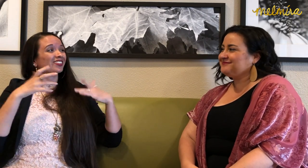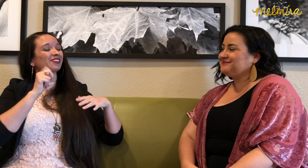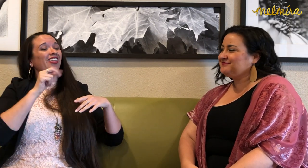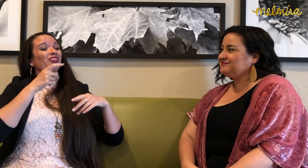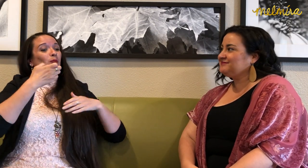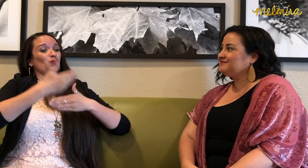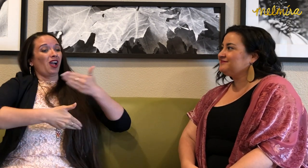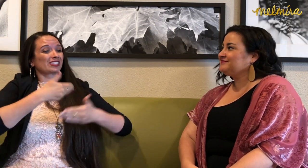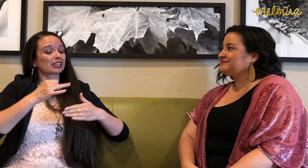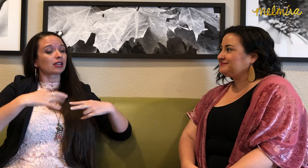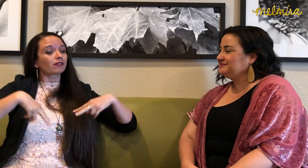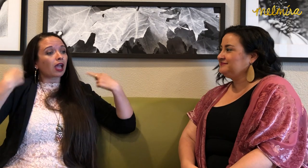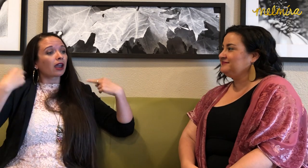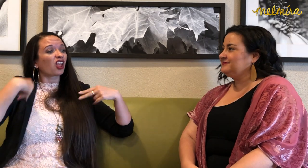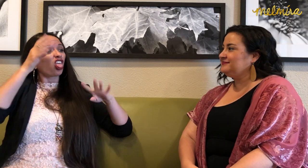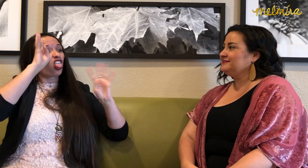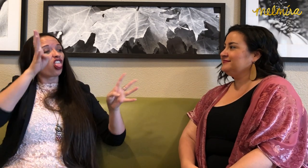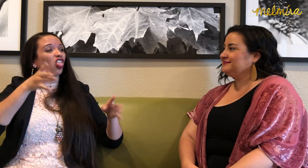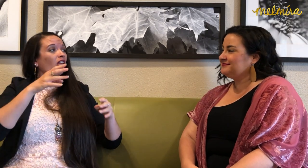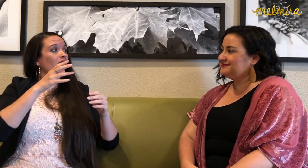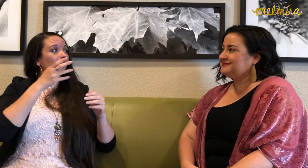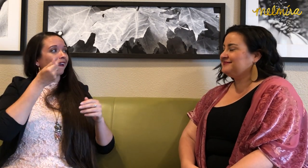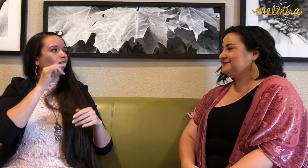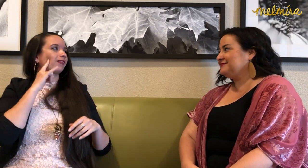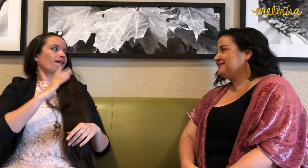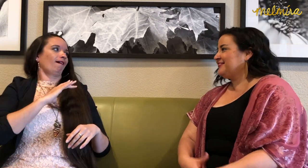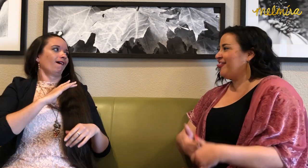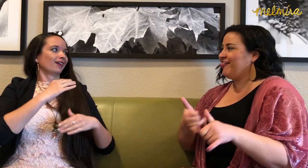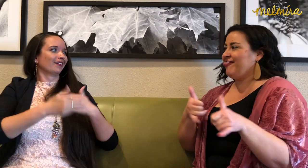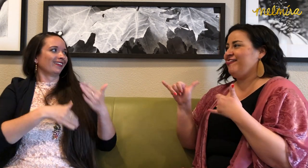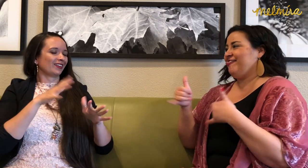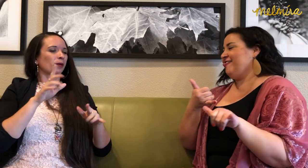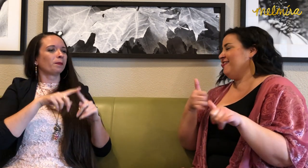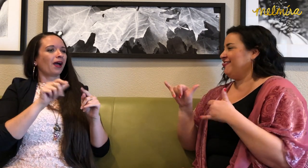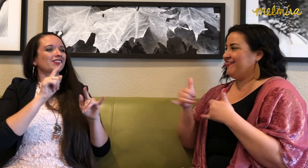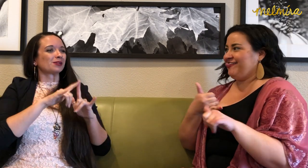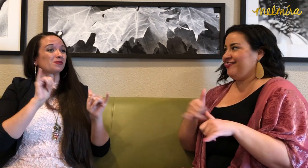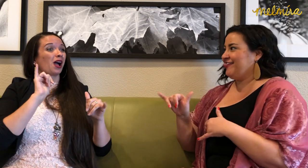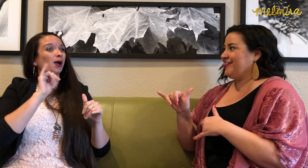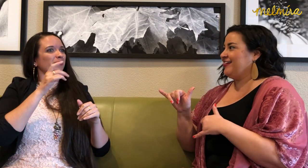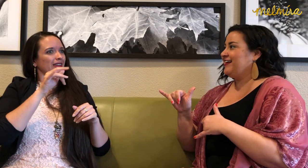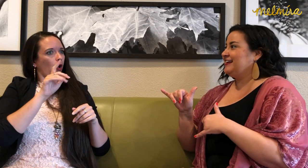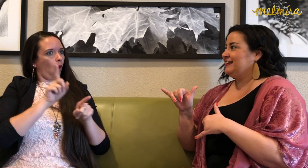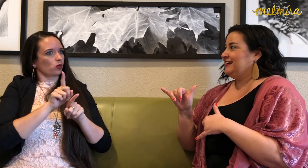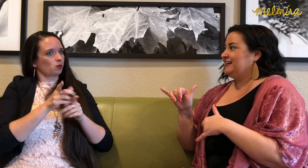Then the process of cutting and having random hairstyles... that was cool. -Playing around.